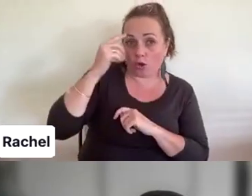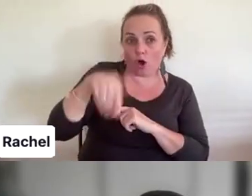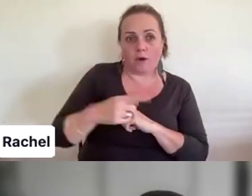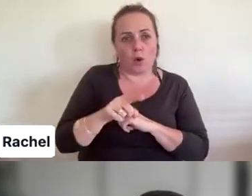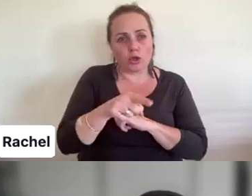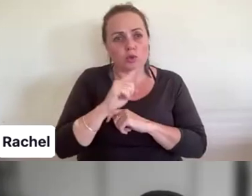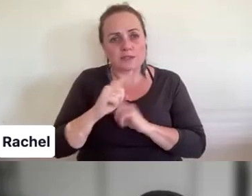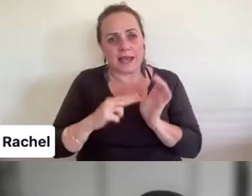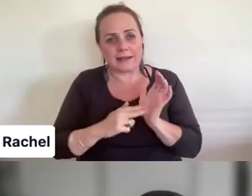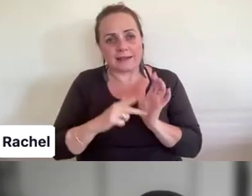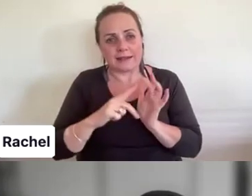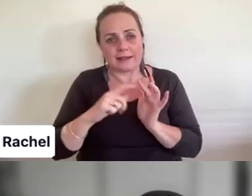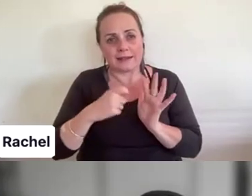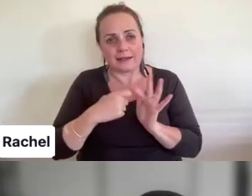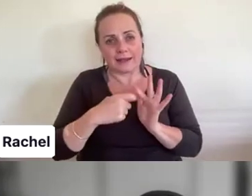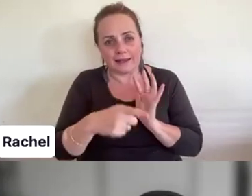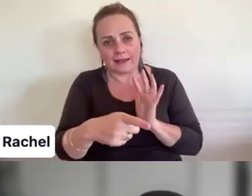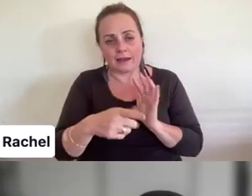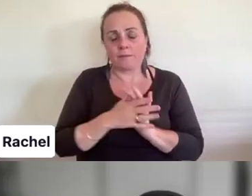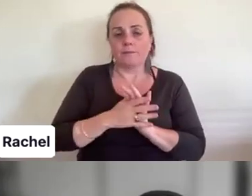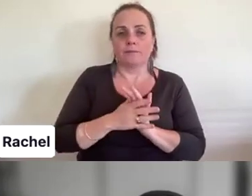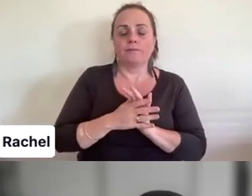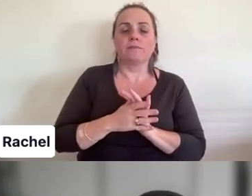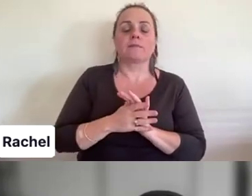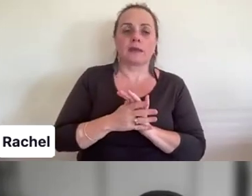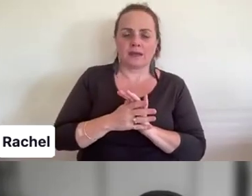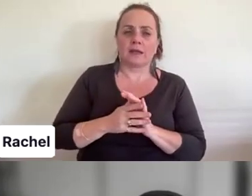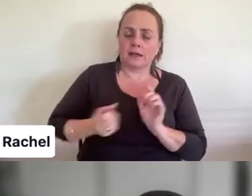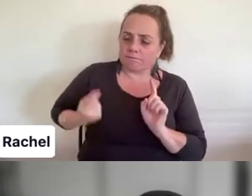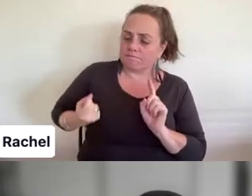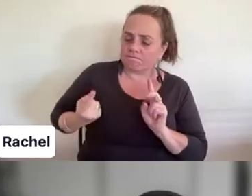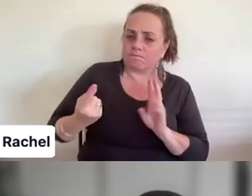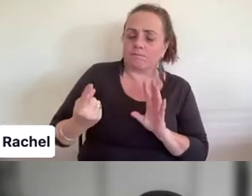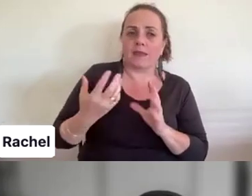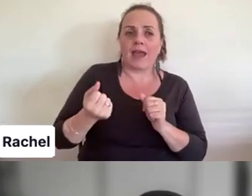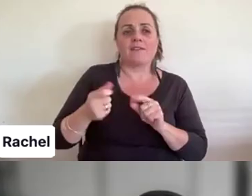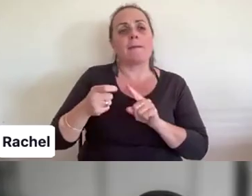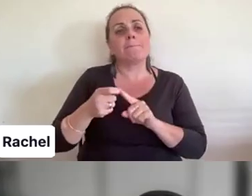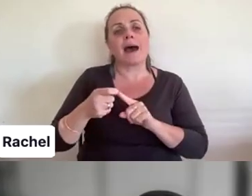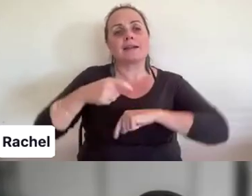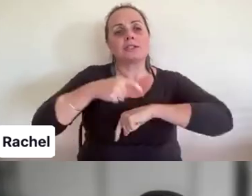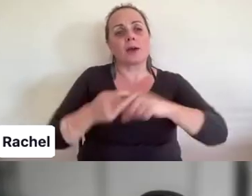which is that often times there are part time opportunities within local government. So if